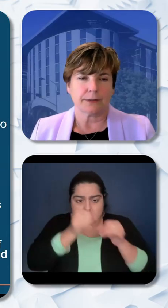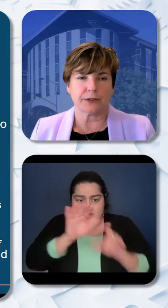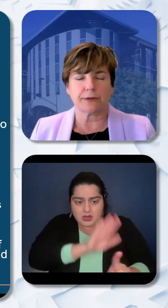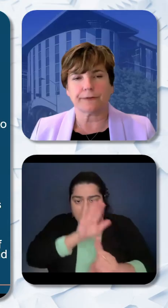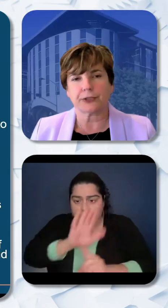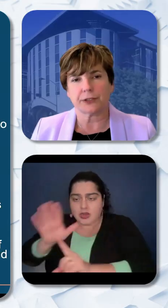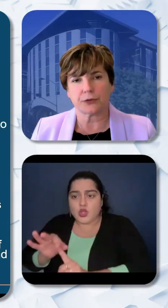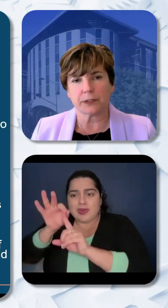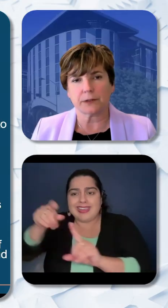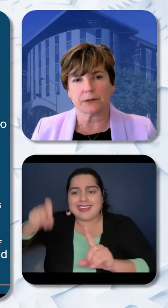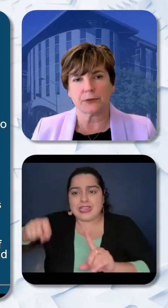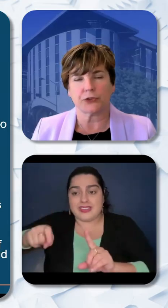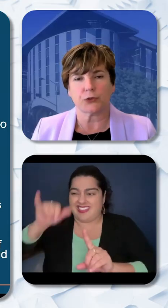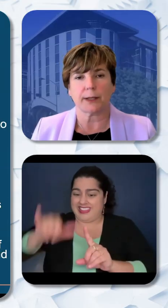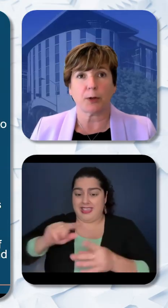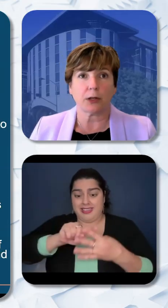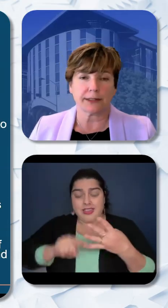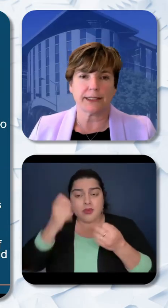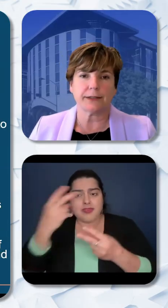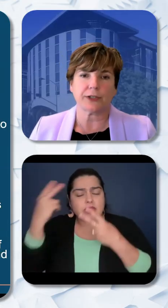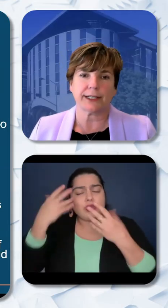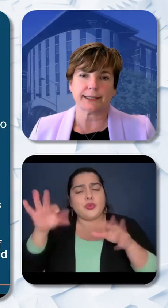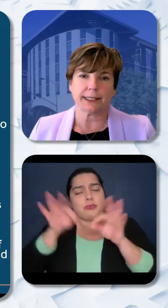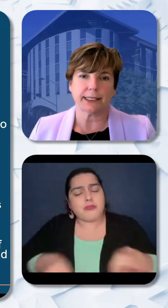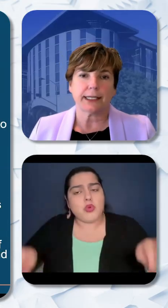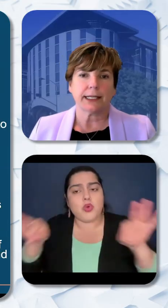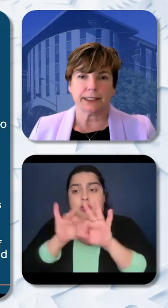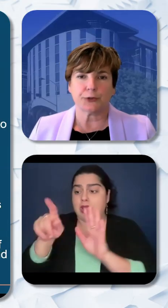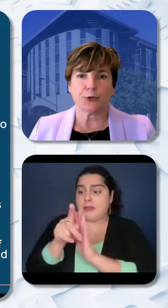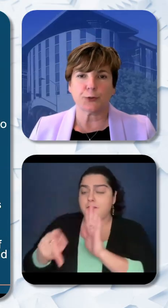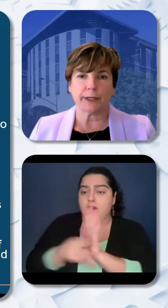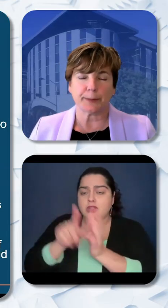So this reflection is critical to ensure that policies translate into